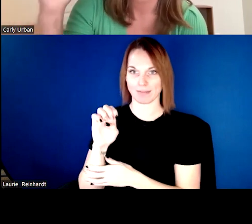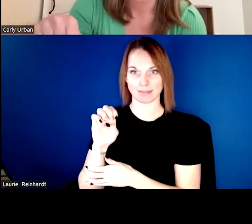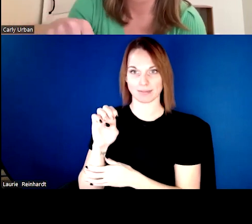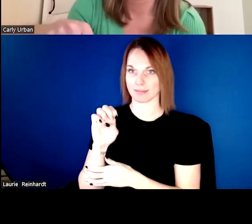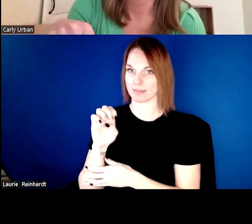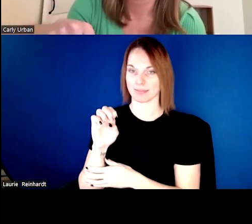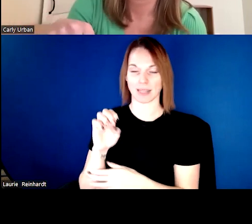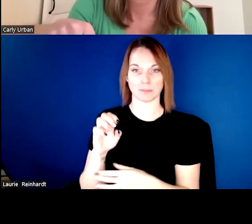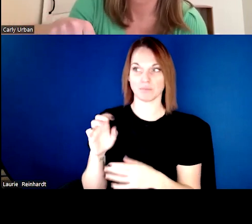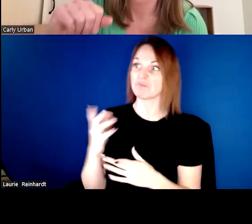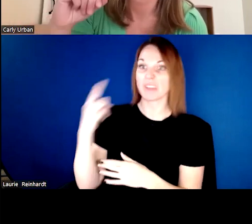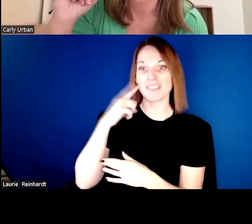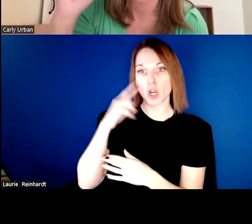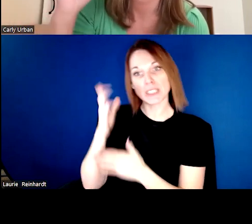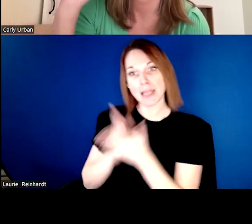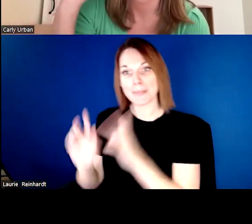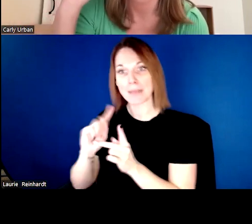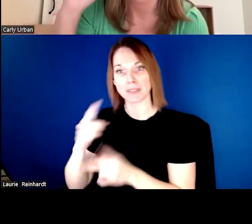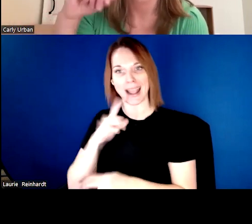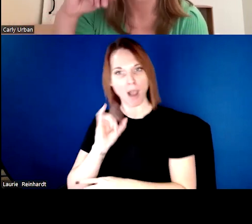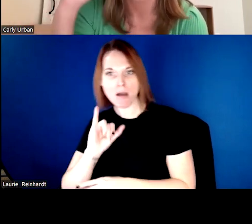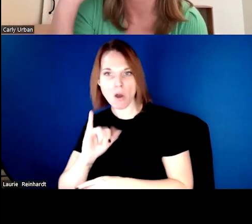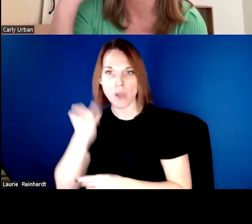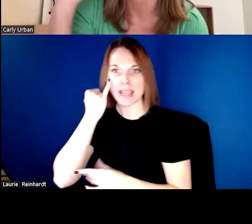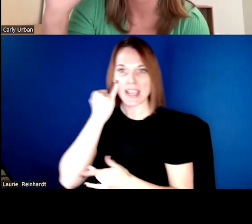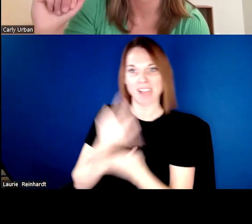financial education in high school then students will be more engaged and they'll